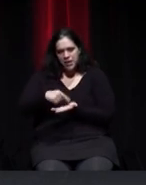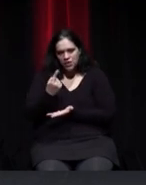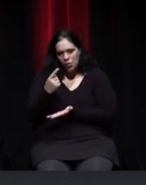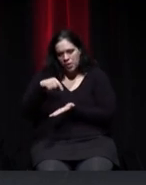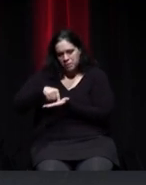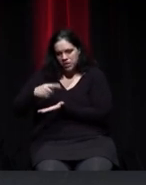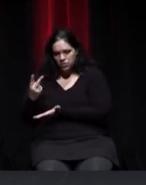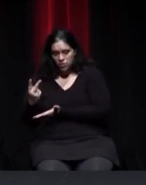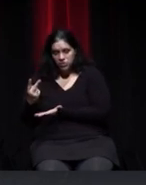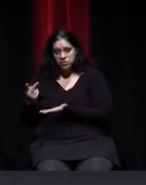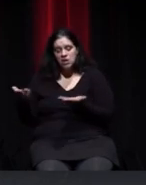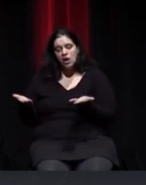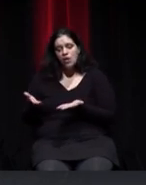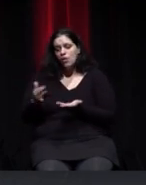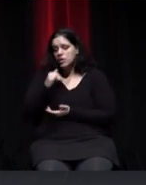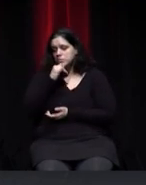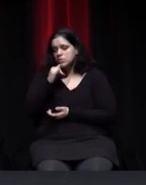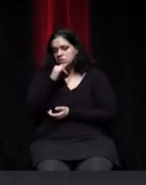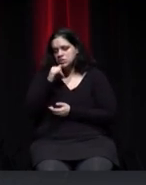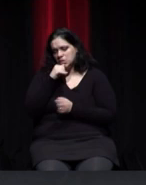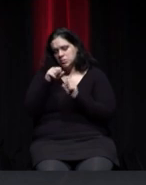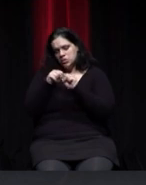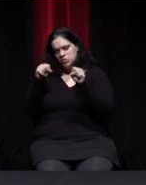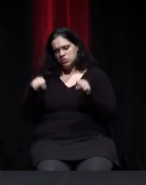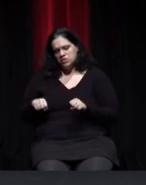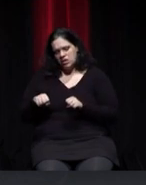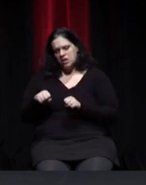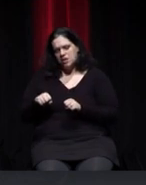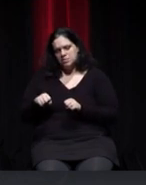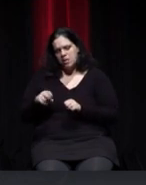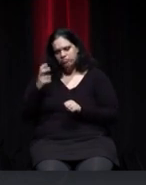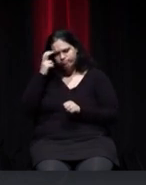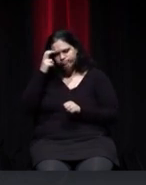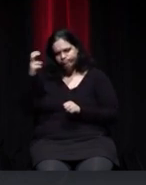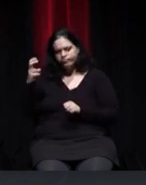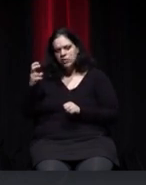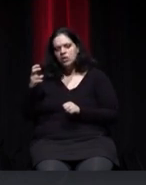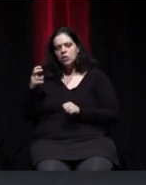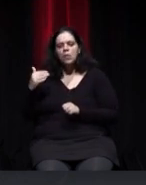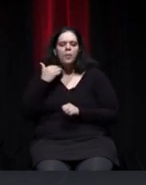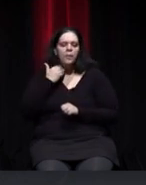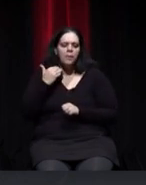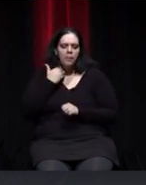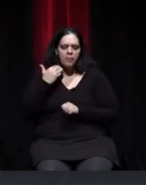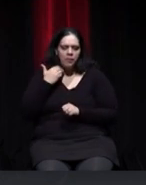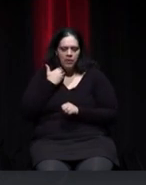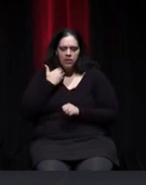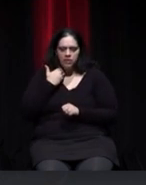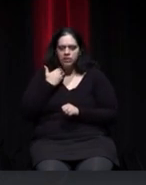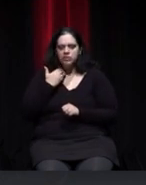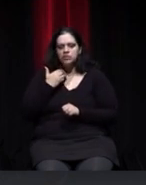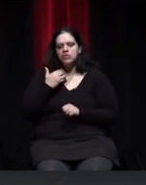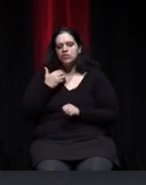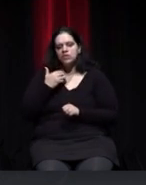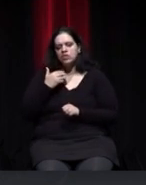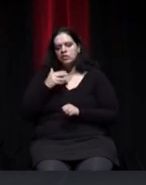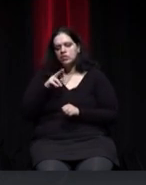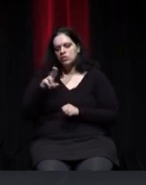It's what's happening with the artificial intelligence system of a large bank, affectionately called Bia.